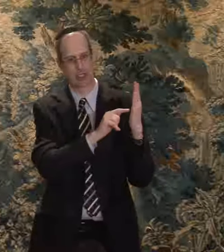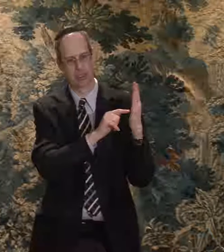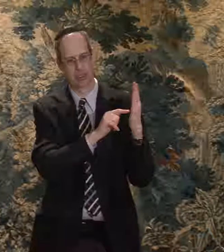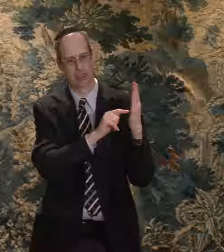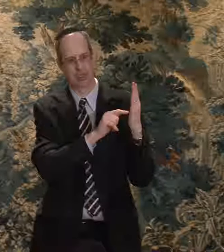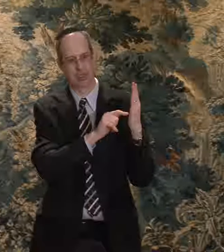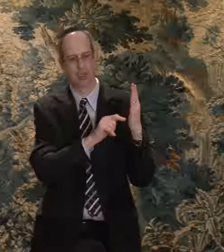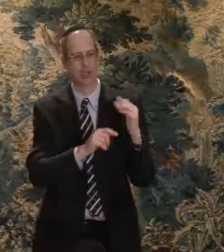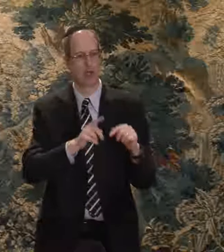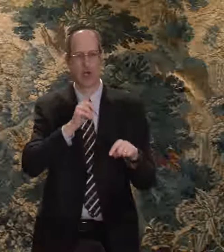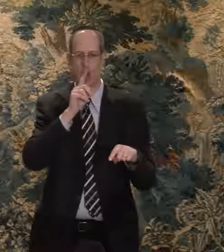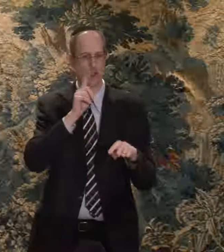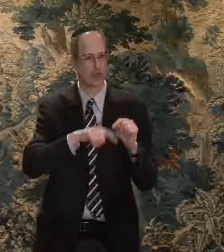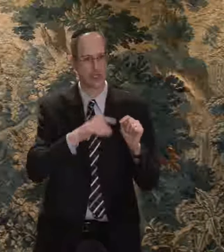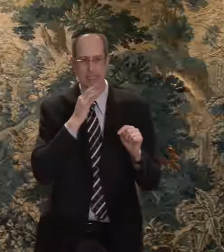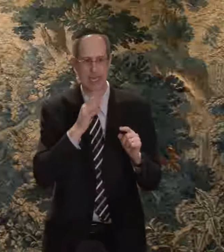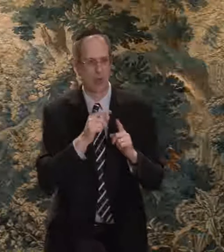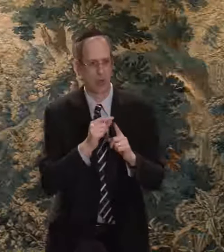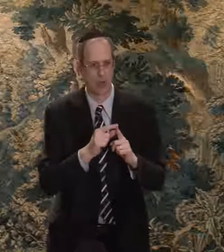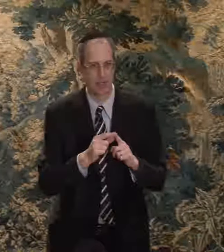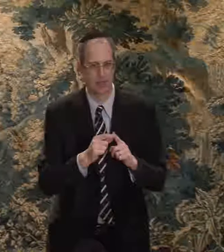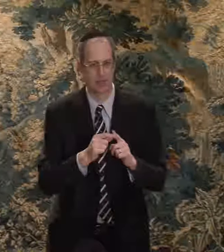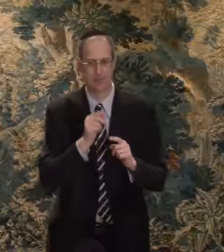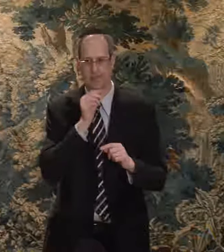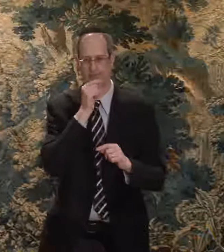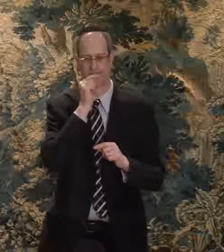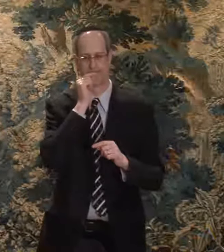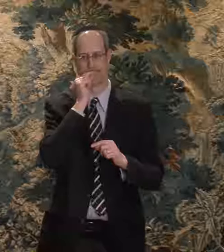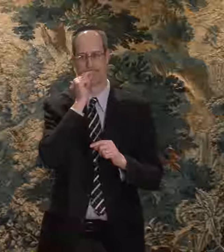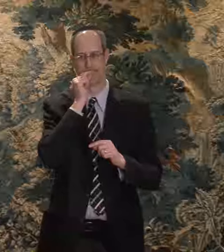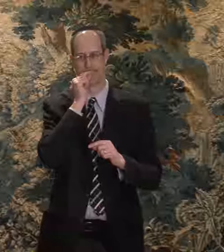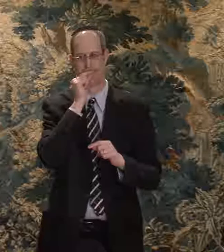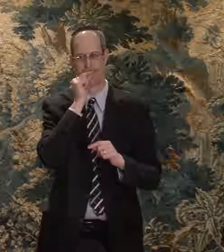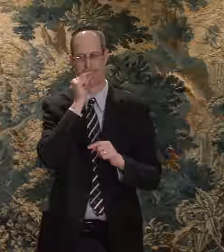could not say a word he couldn't talk because the house English was the golden